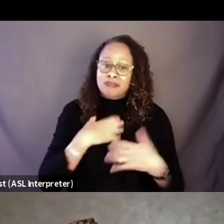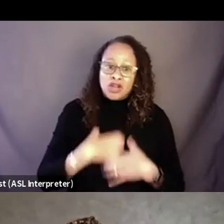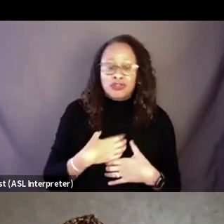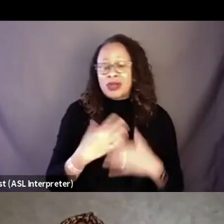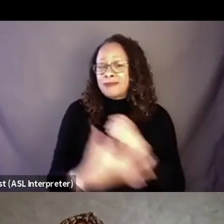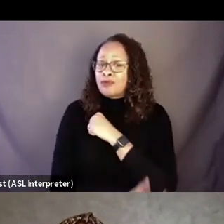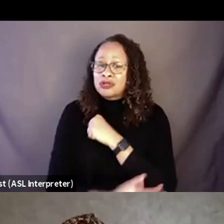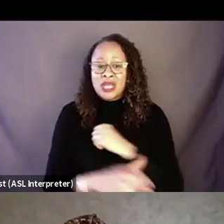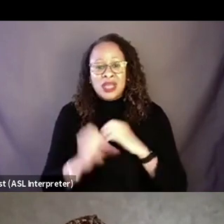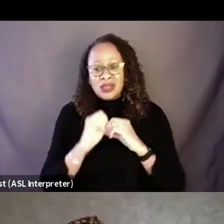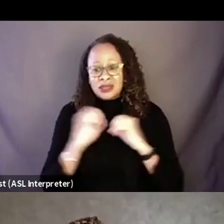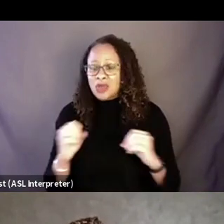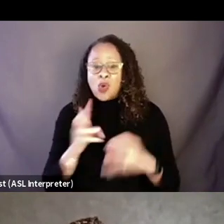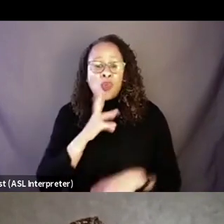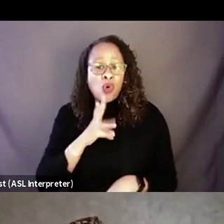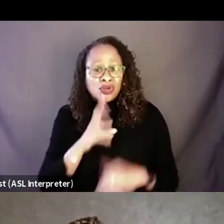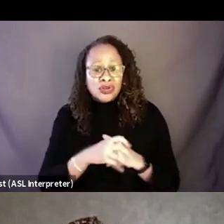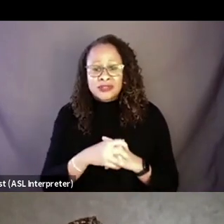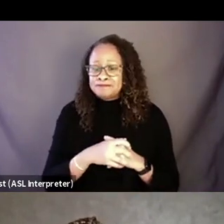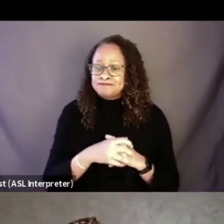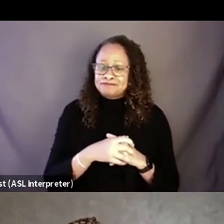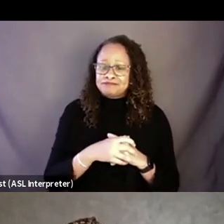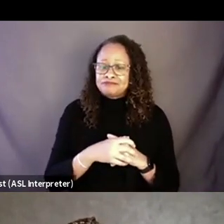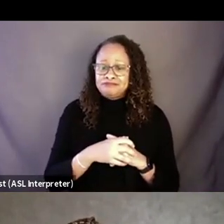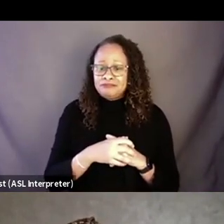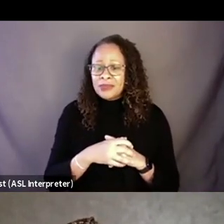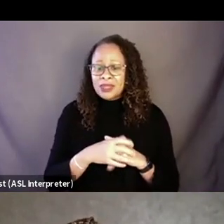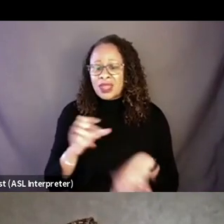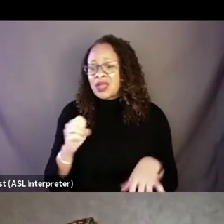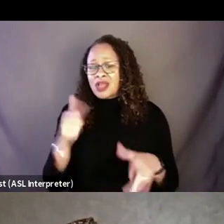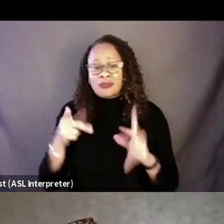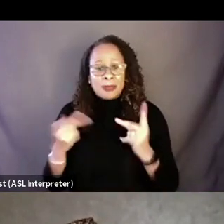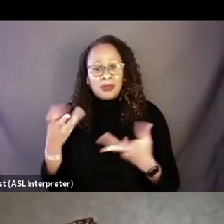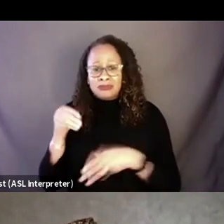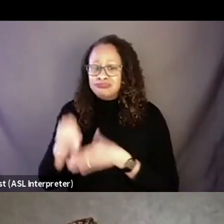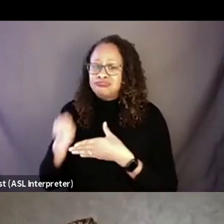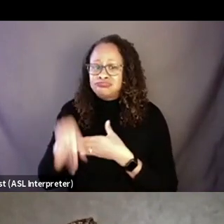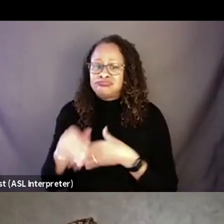they have no water while other guys are earning like $20,000 a month and there are bodyguards in all these parks.